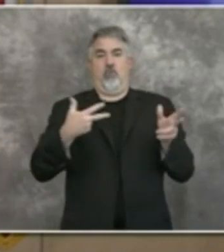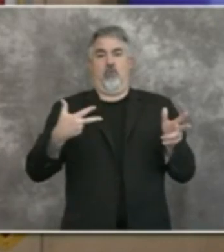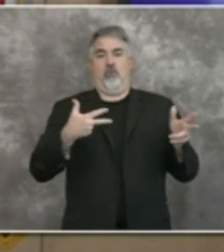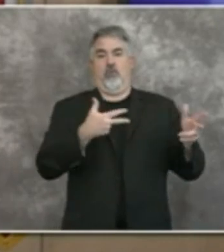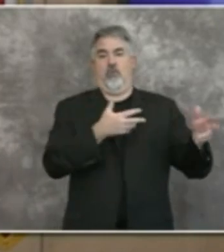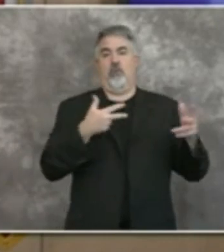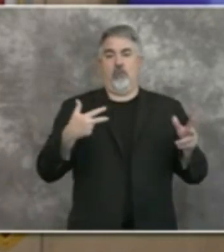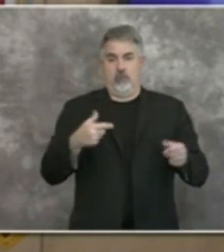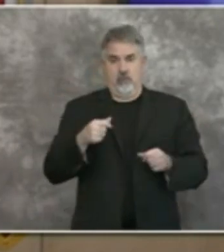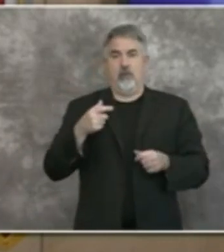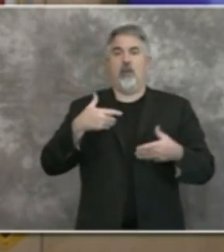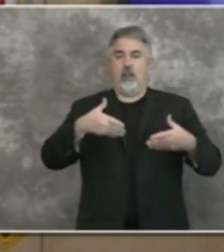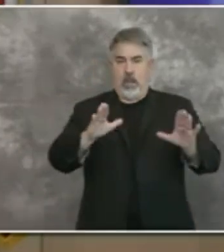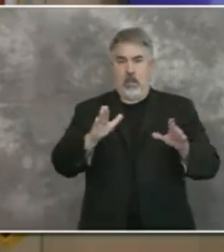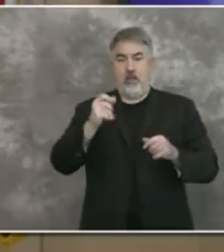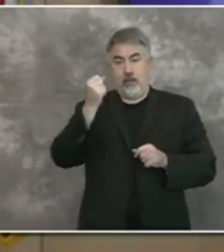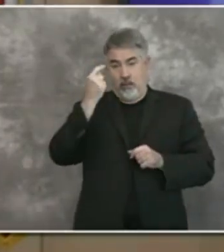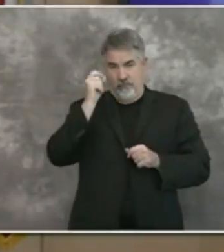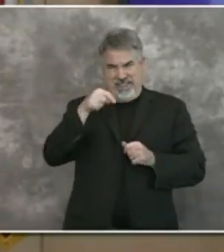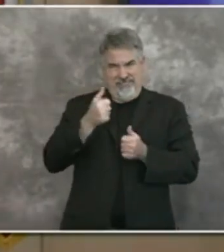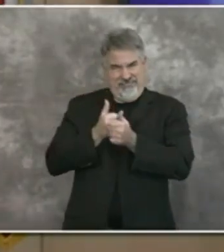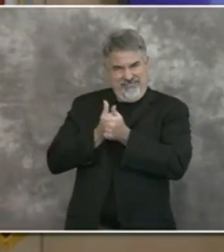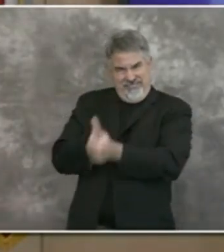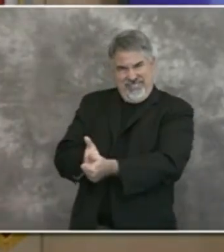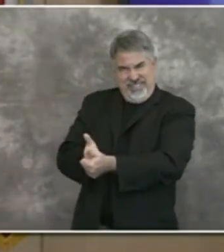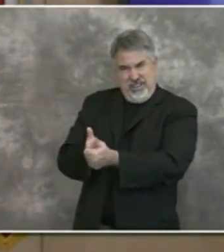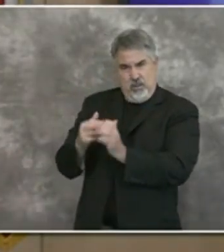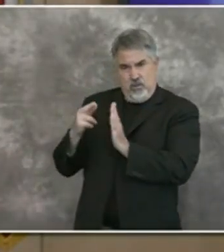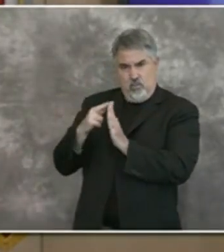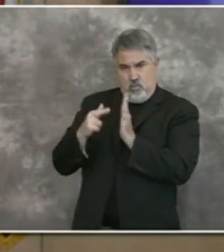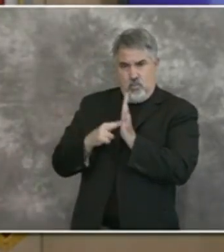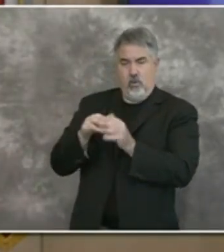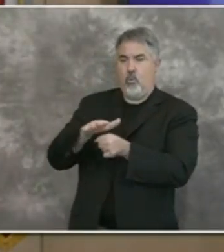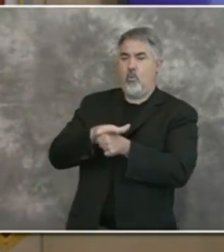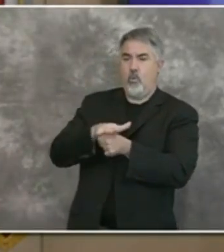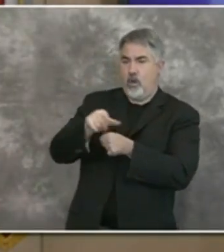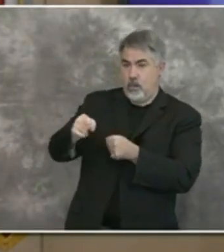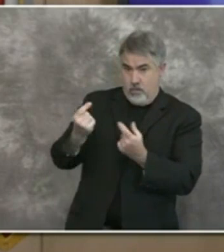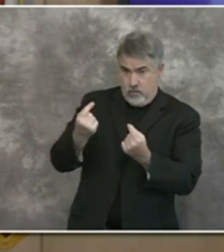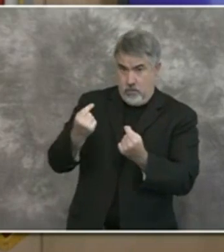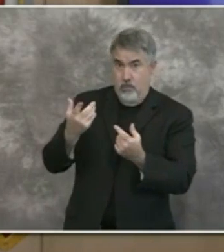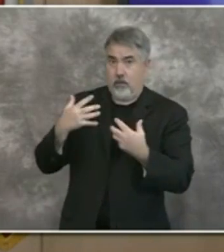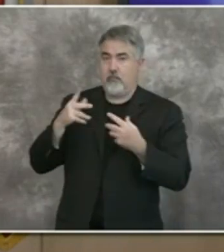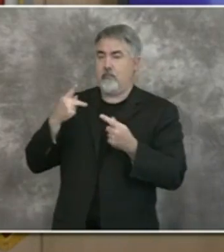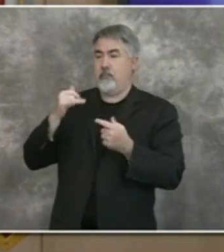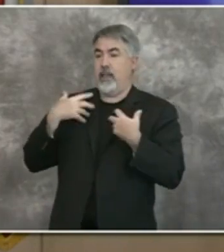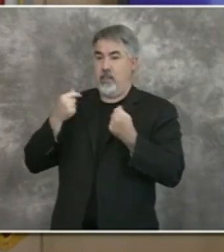BE CHURCH SERVICES OR PROTEST OR GRADUATION TYPE OF EVENTS THAT THOSE ARE ALLOWABLE